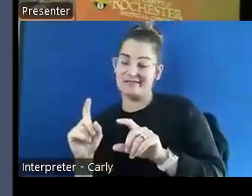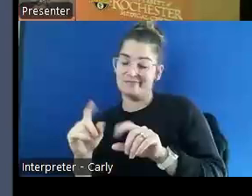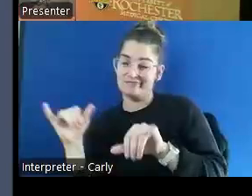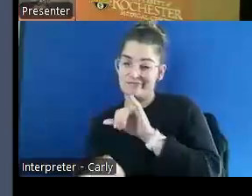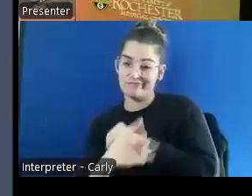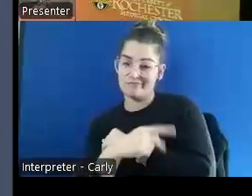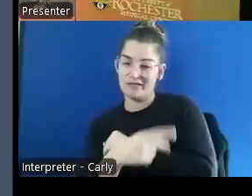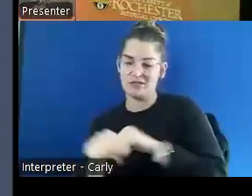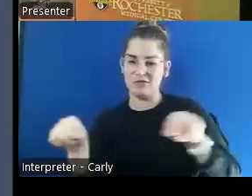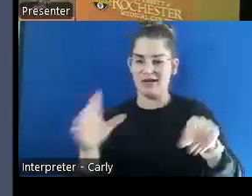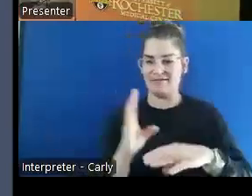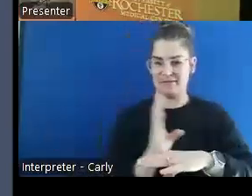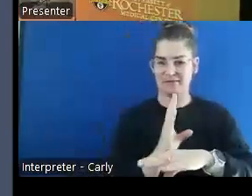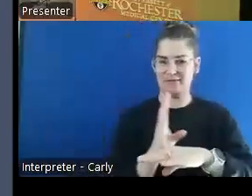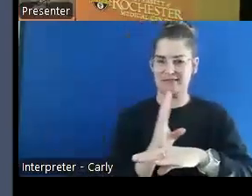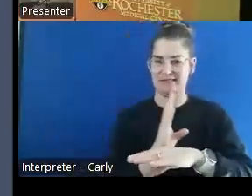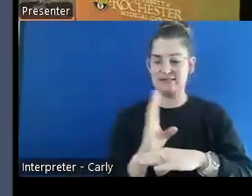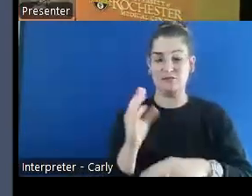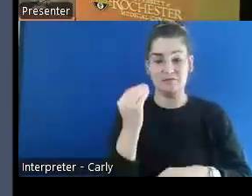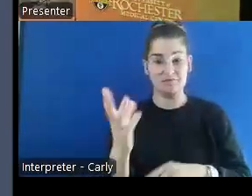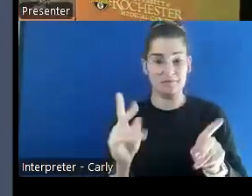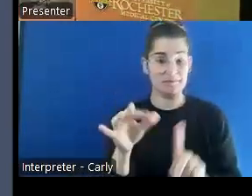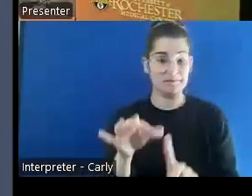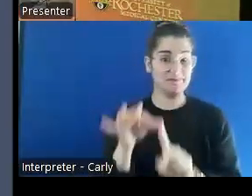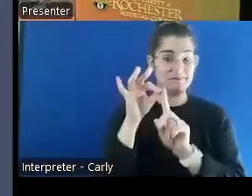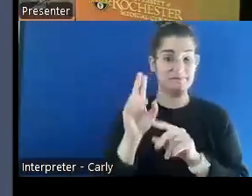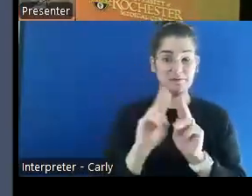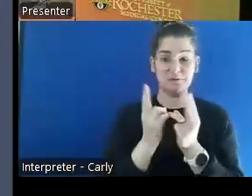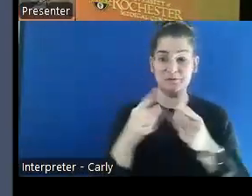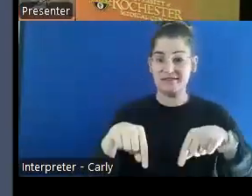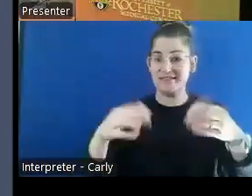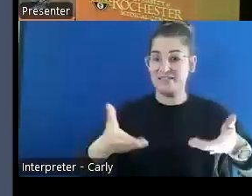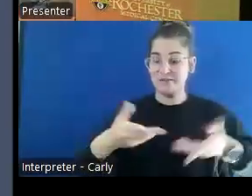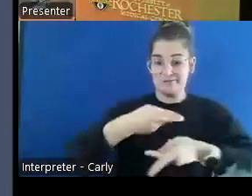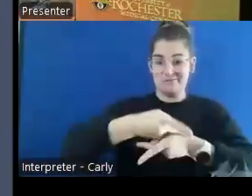say you know we have a special unit um that we take care of our folks in the hospital if you're